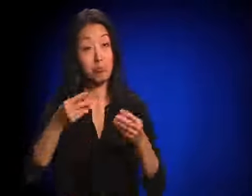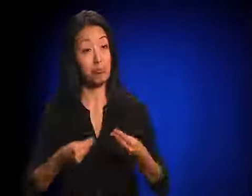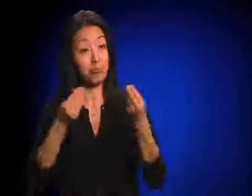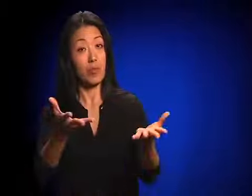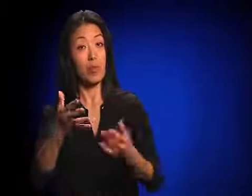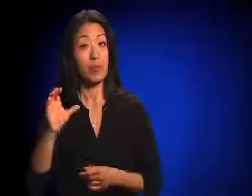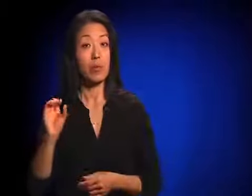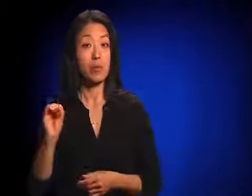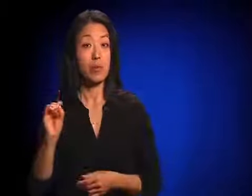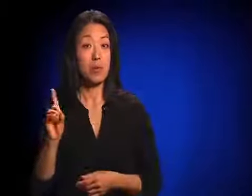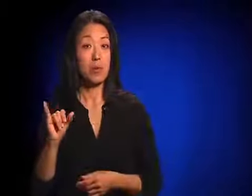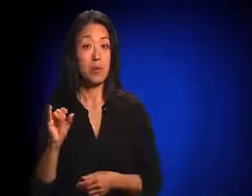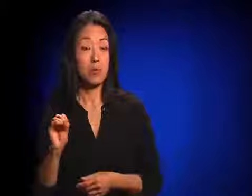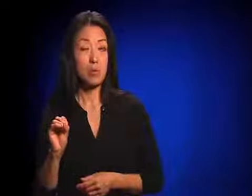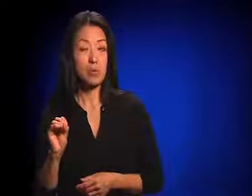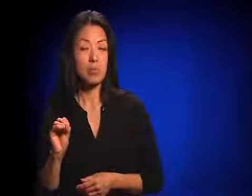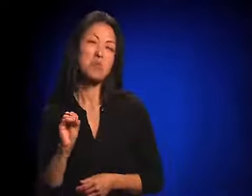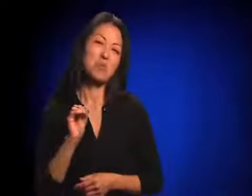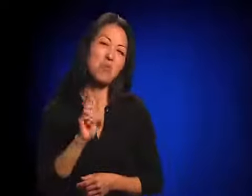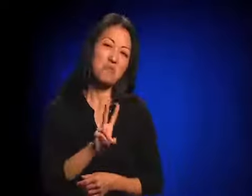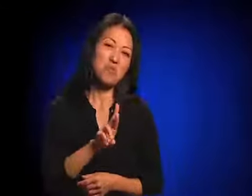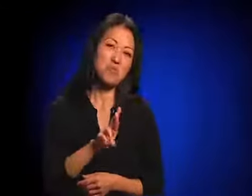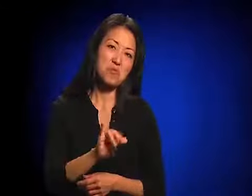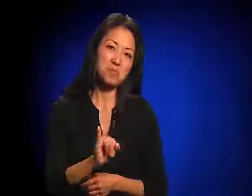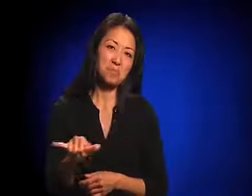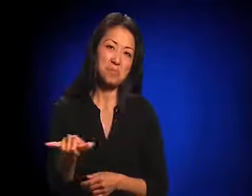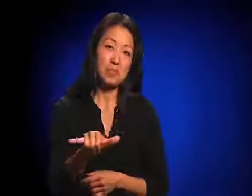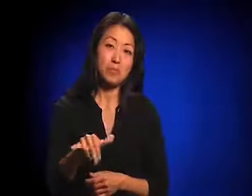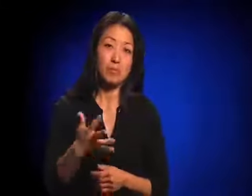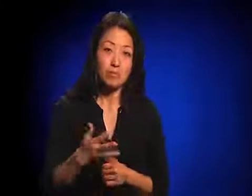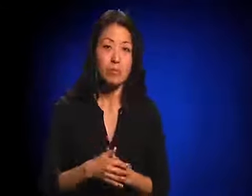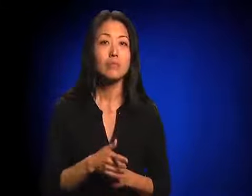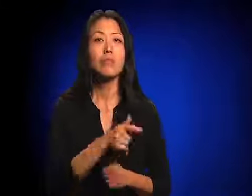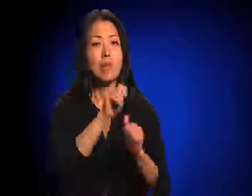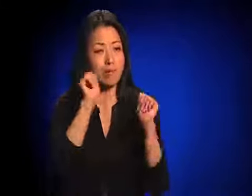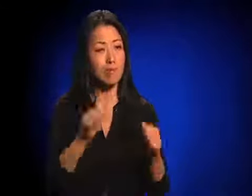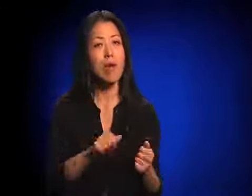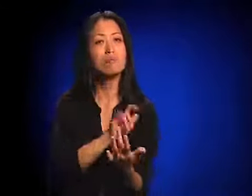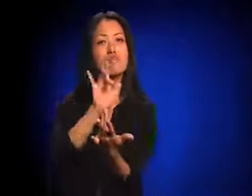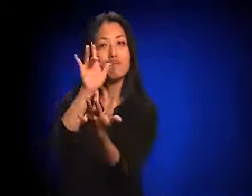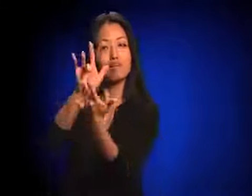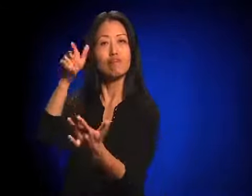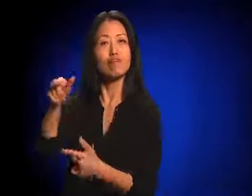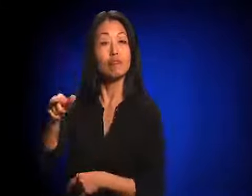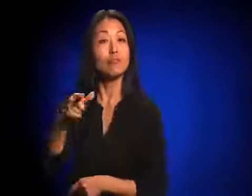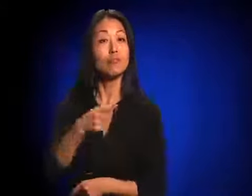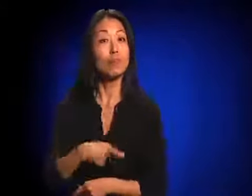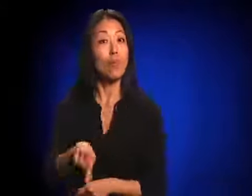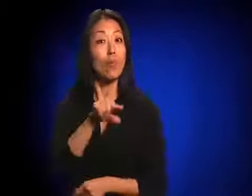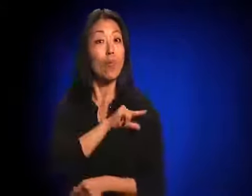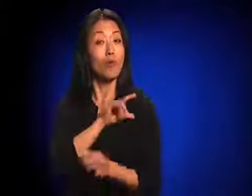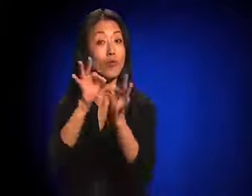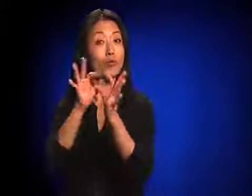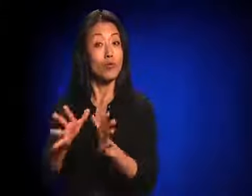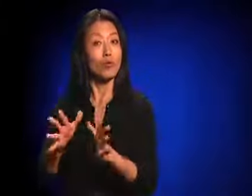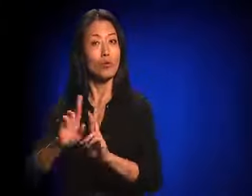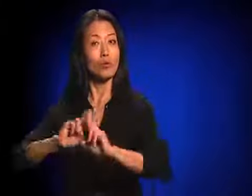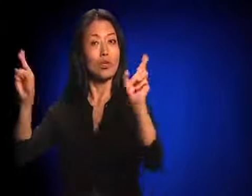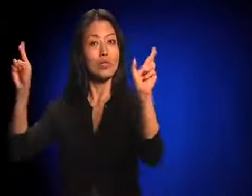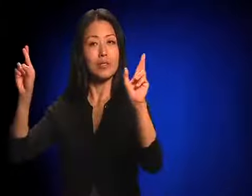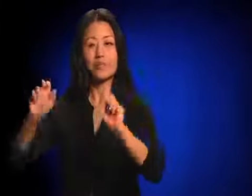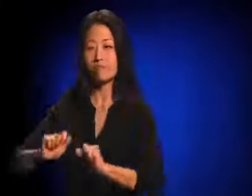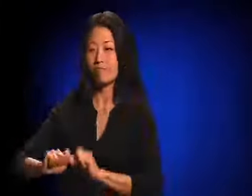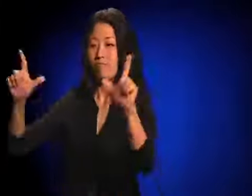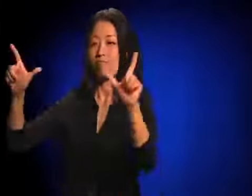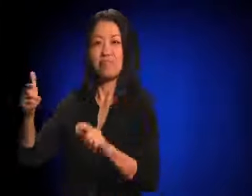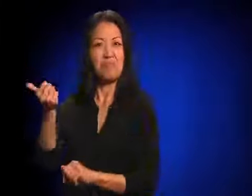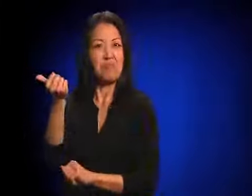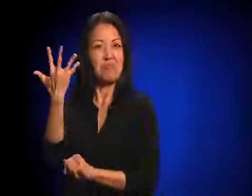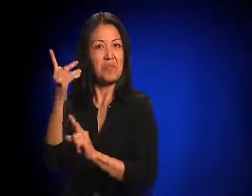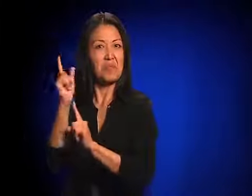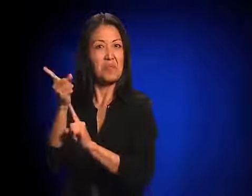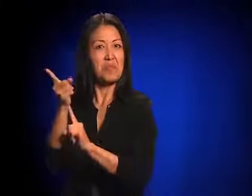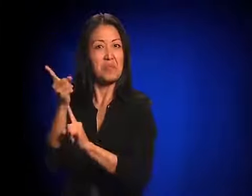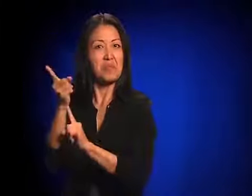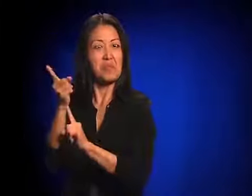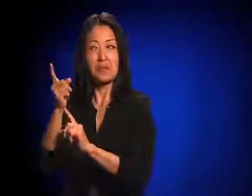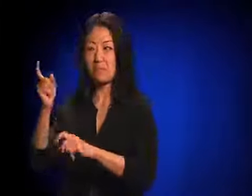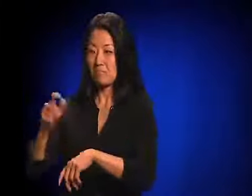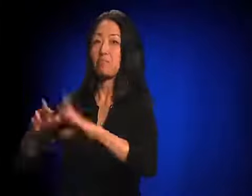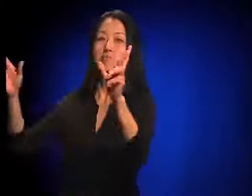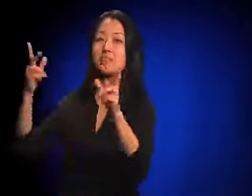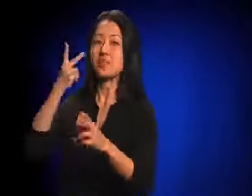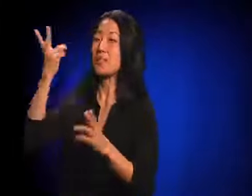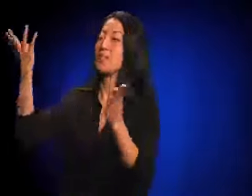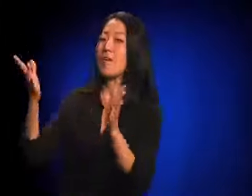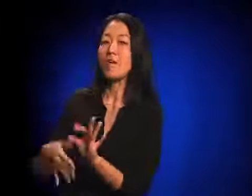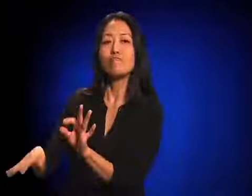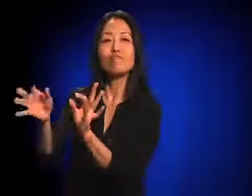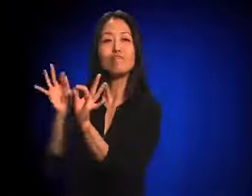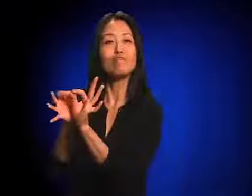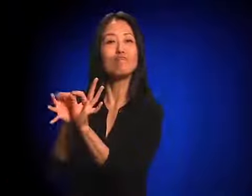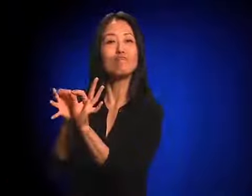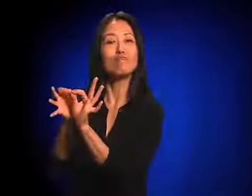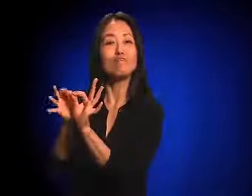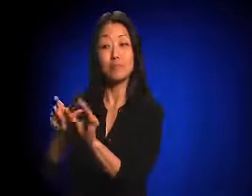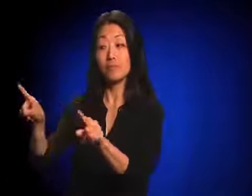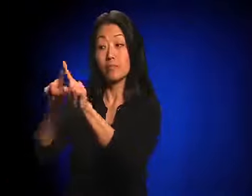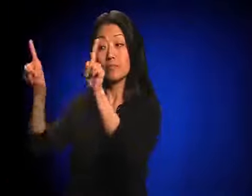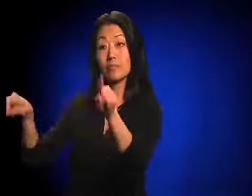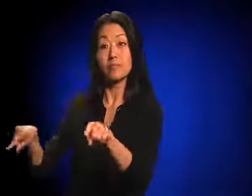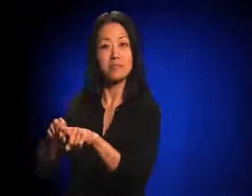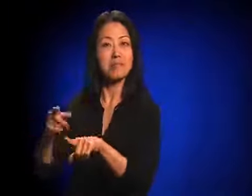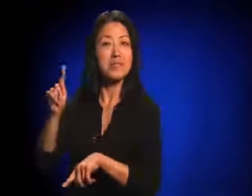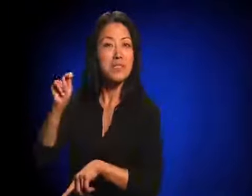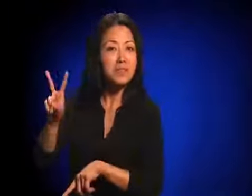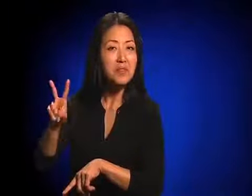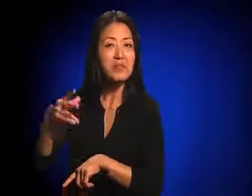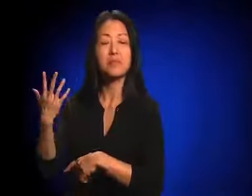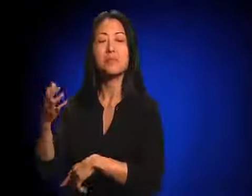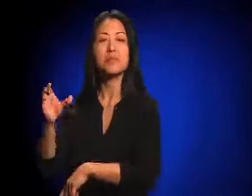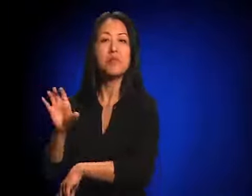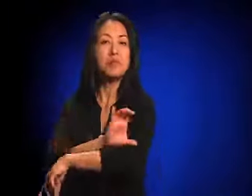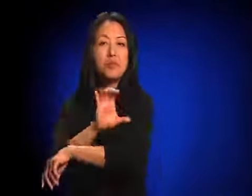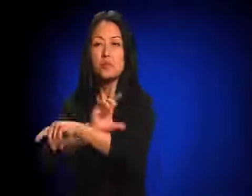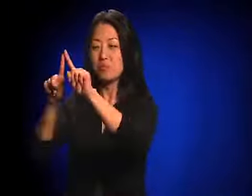Hospitals and clinics that provide ODIO or VRI can get in touch with a qualified interpreter within 15 minutes.